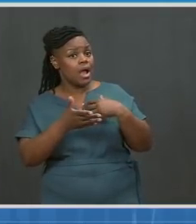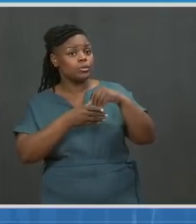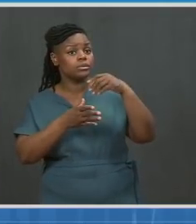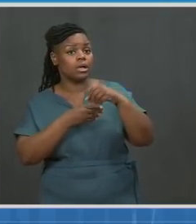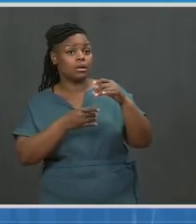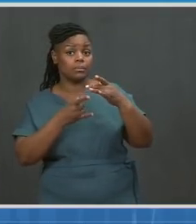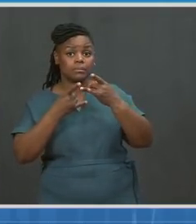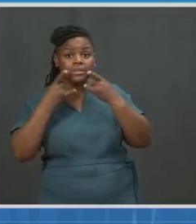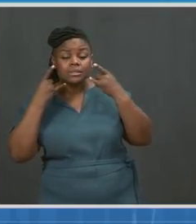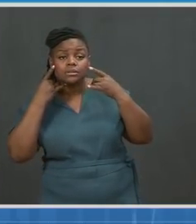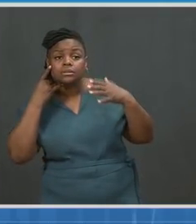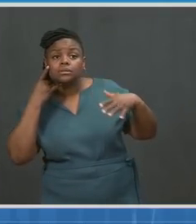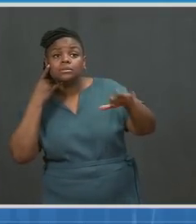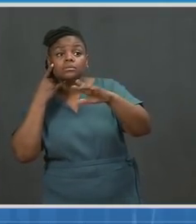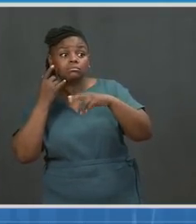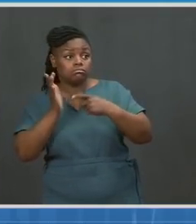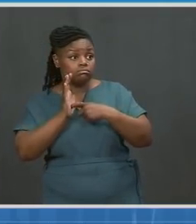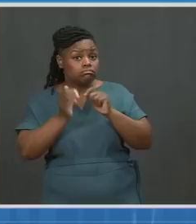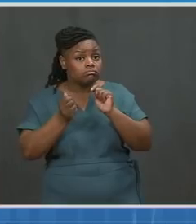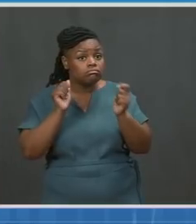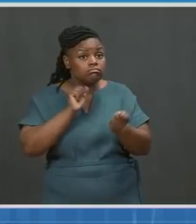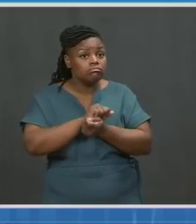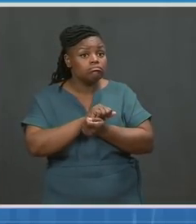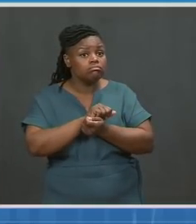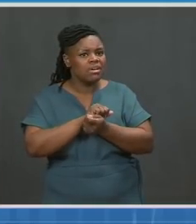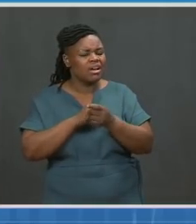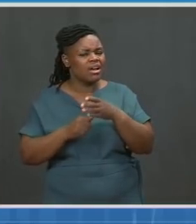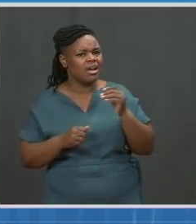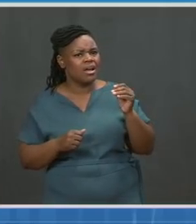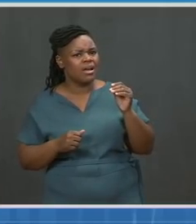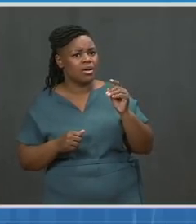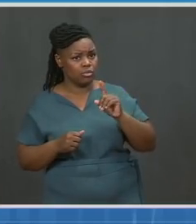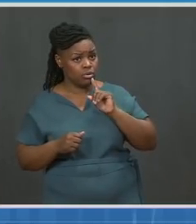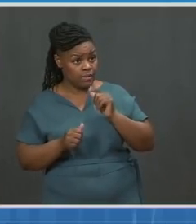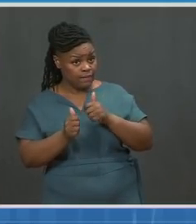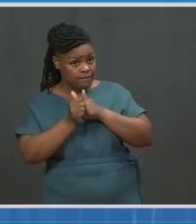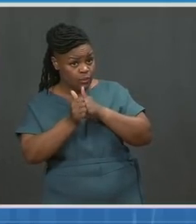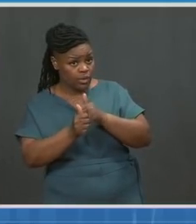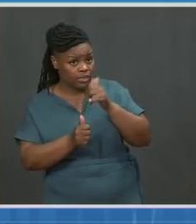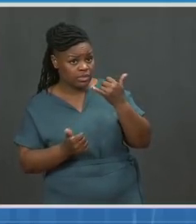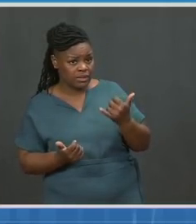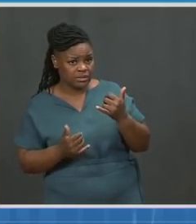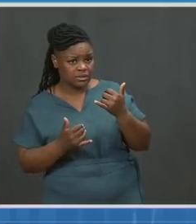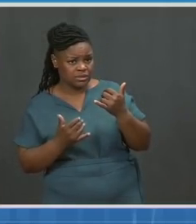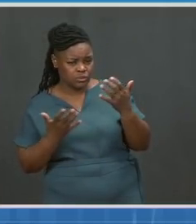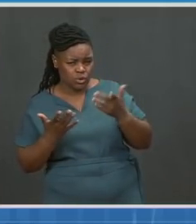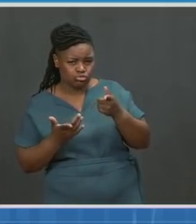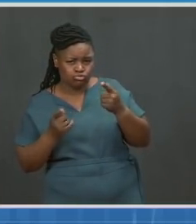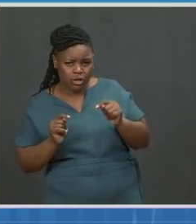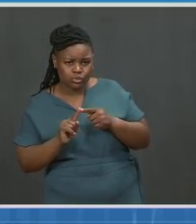change those to reflect this new guidance? Is that -- is that your advice for those states and those governors?